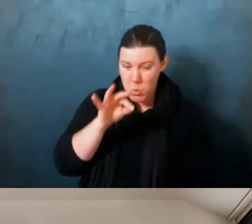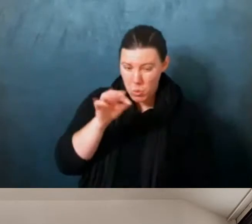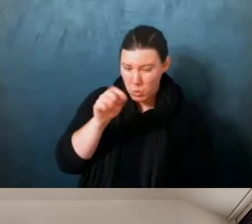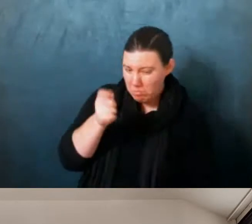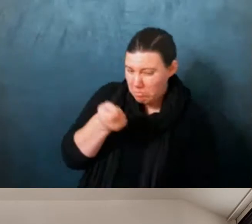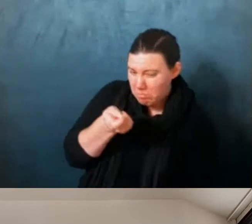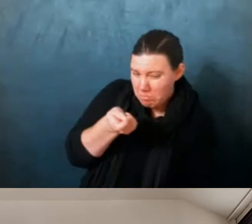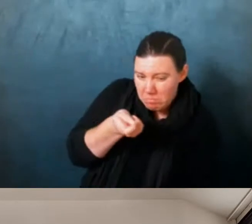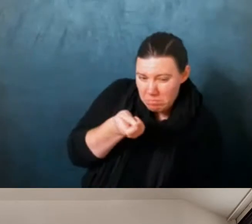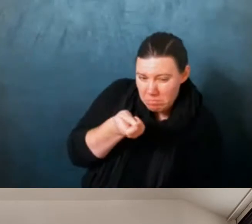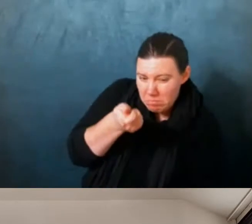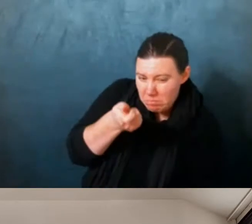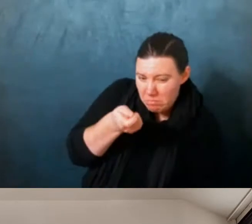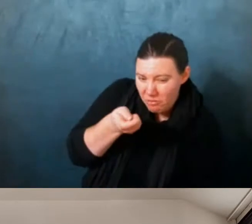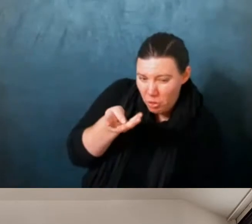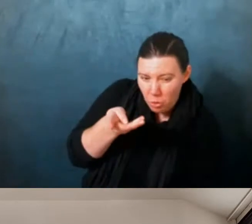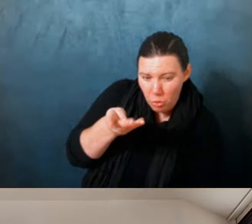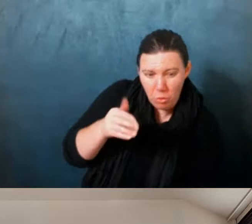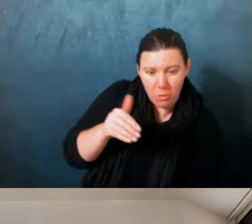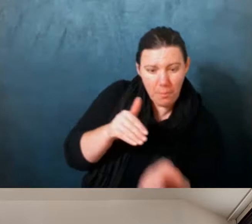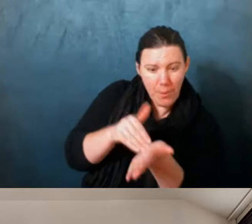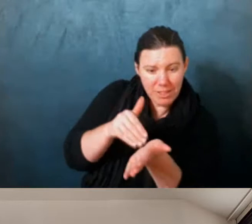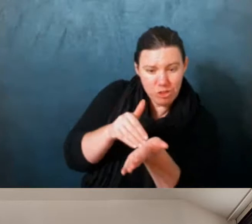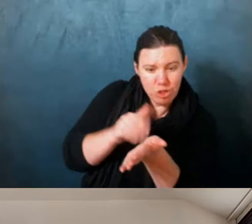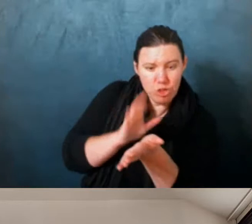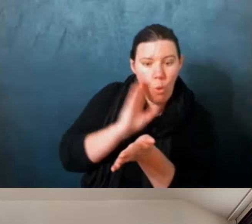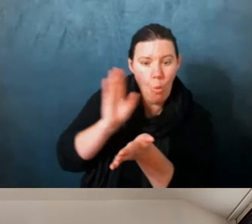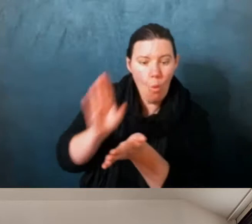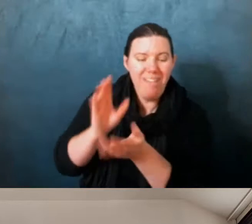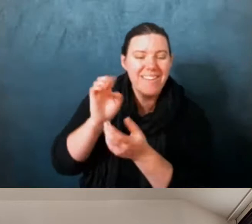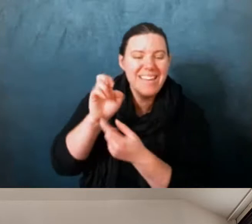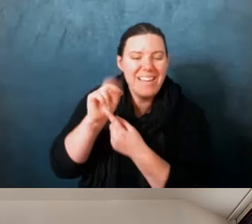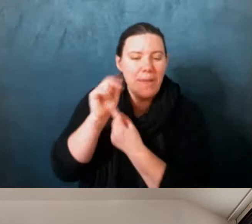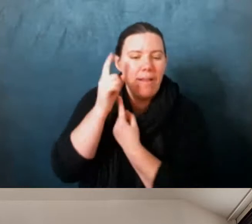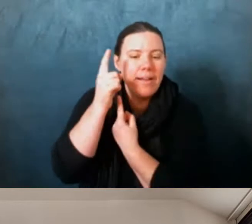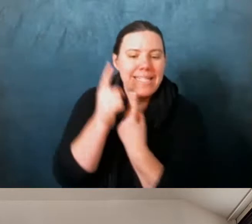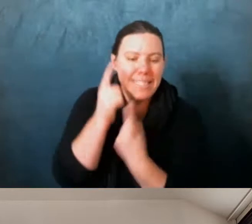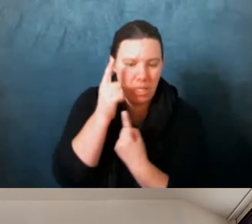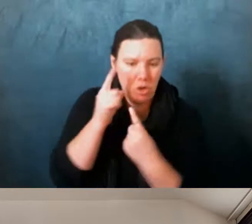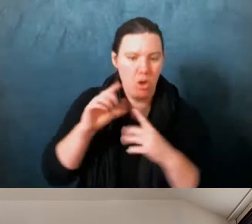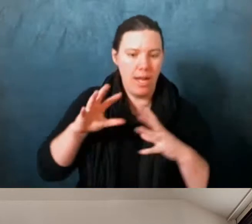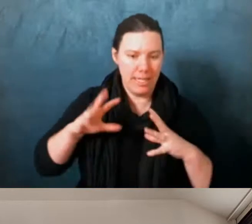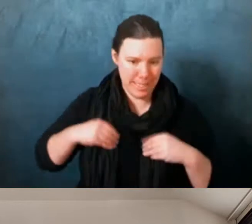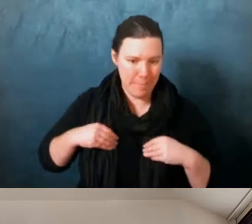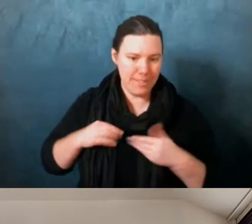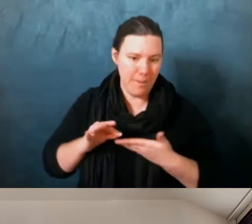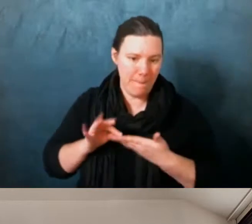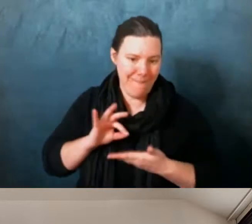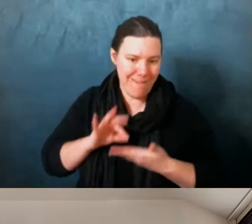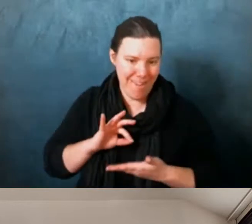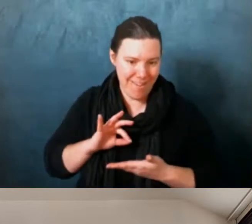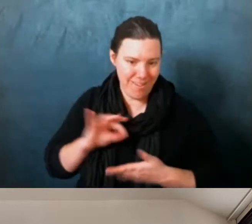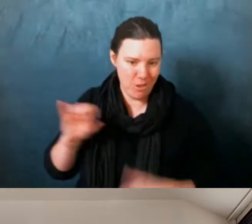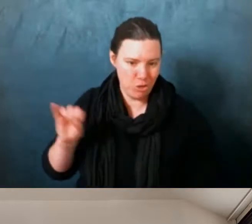that will even consider taking that insurance. We have had to private pay